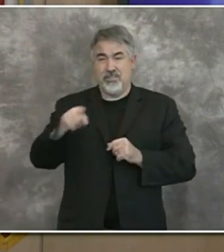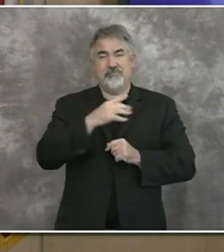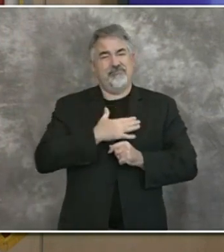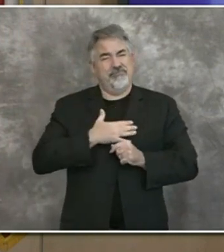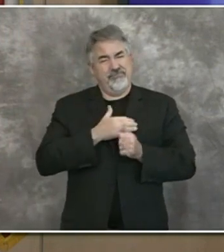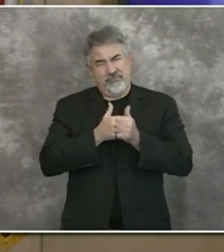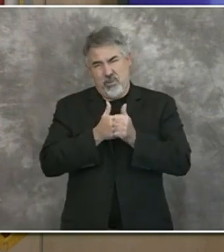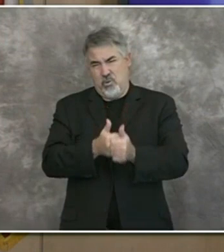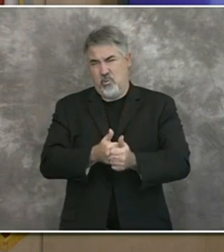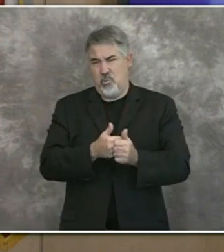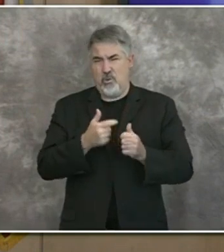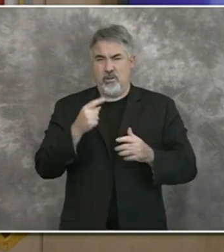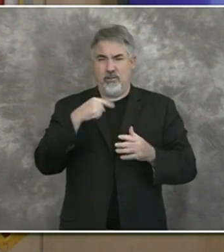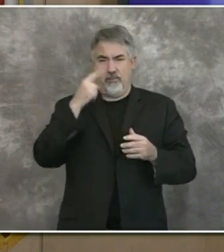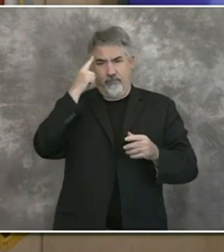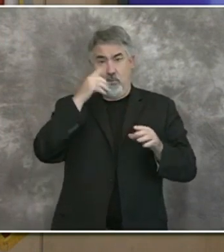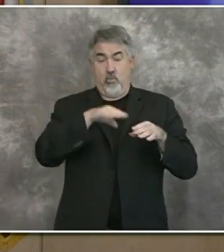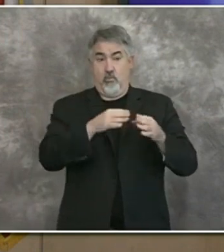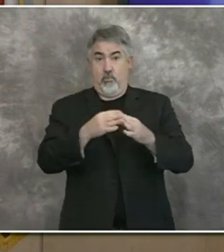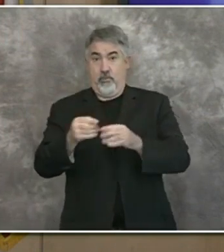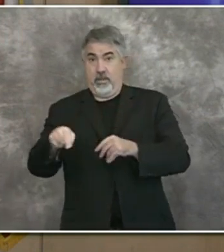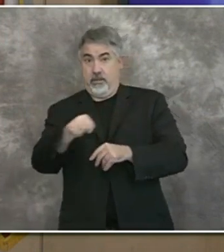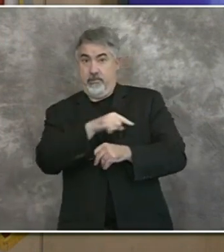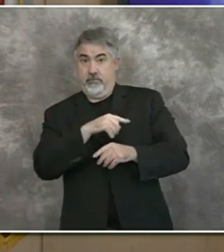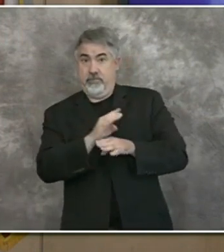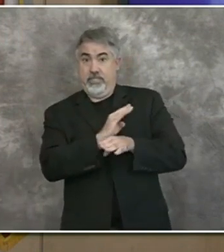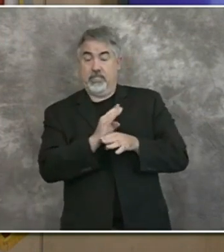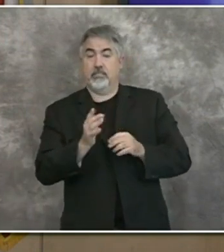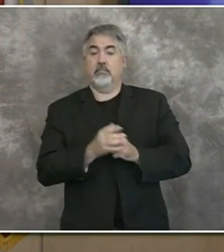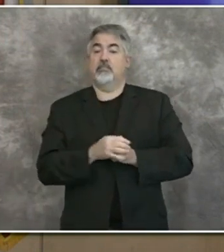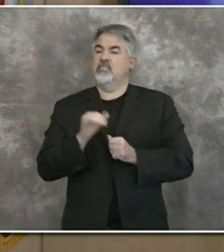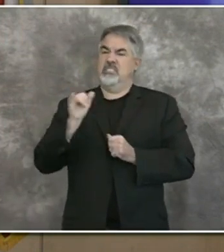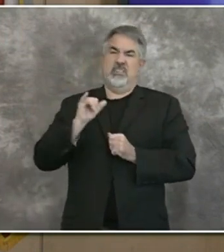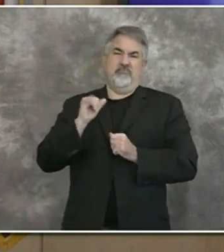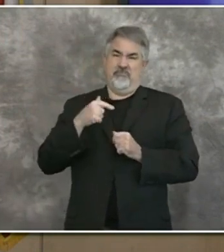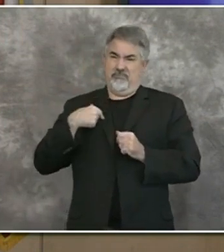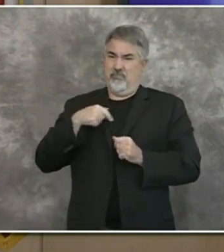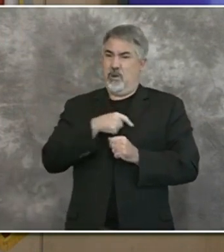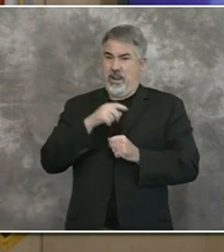DISTANCING. THESE ARE STEPS WE'VE PERMITTED THIS IS TO FOLLOW FOR THEIR REOPENING AND